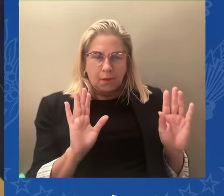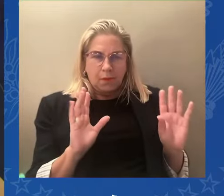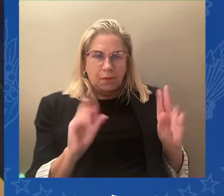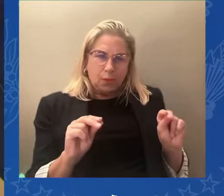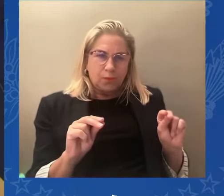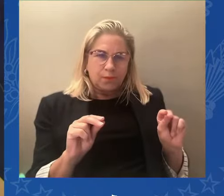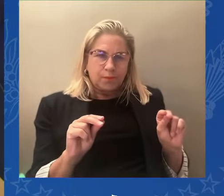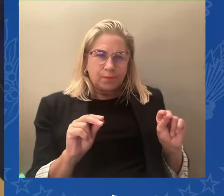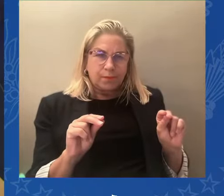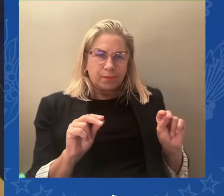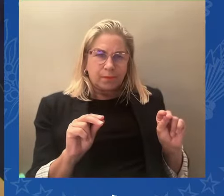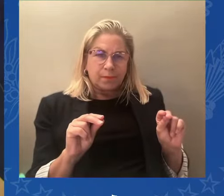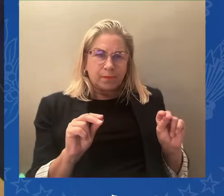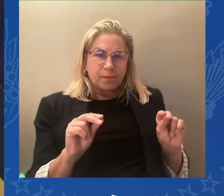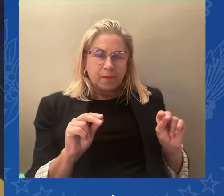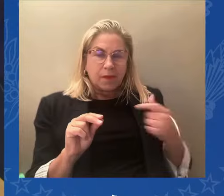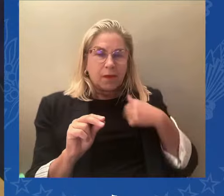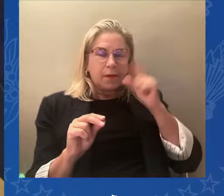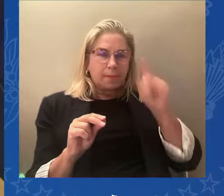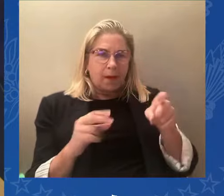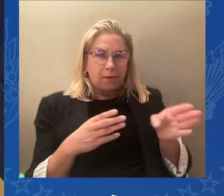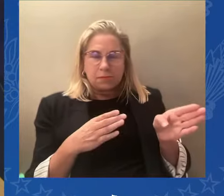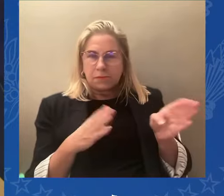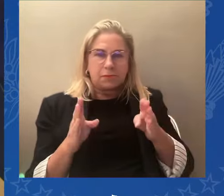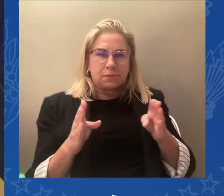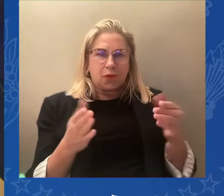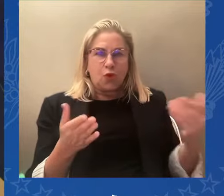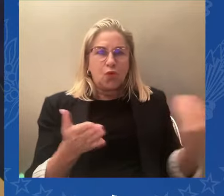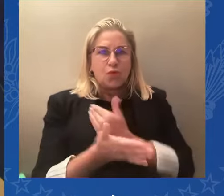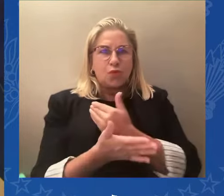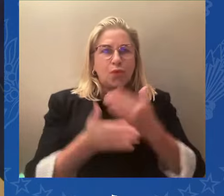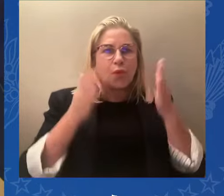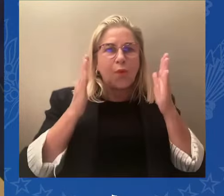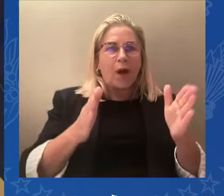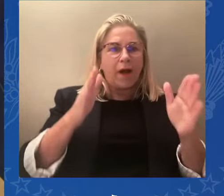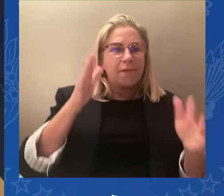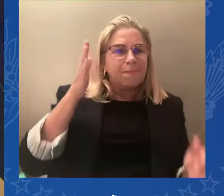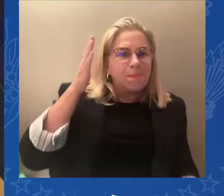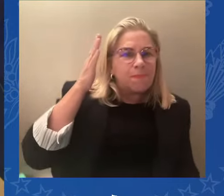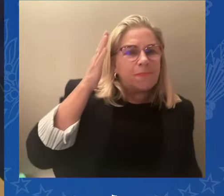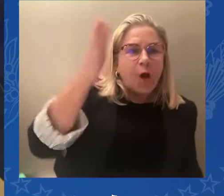We, together, have a vision of a future for our country